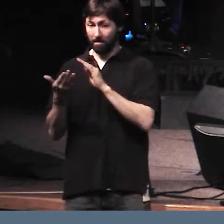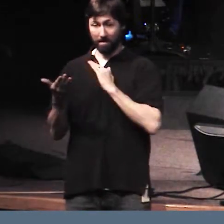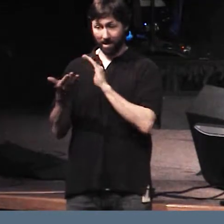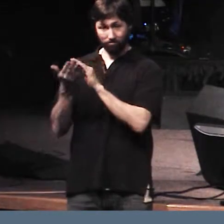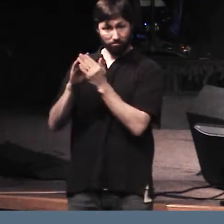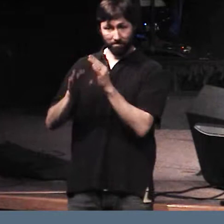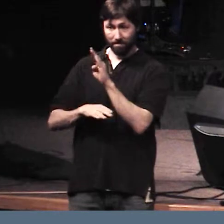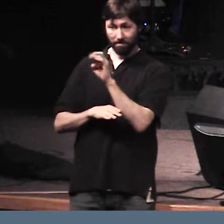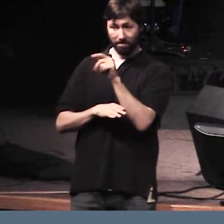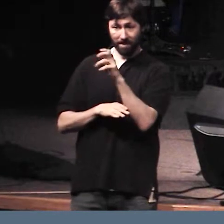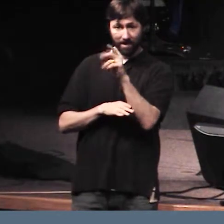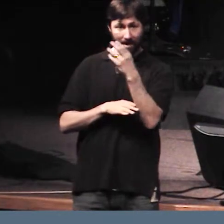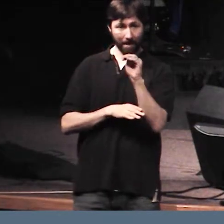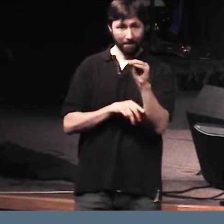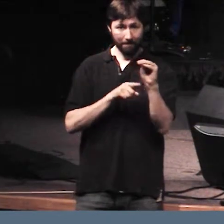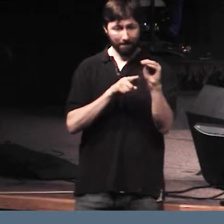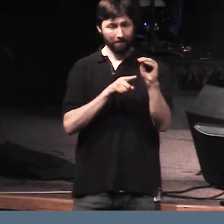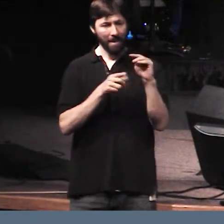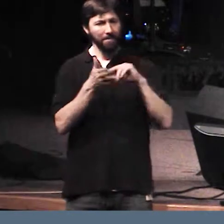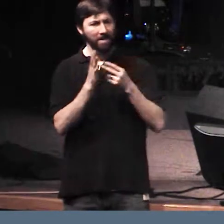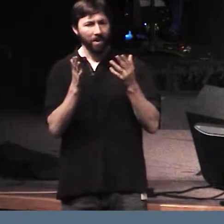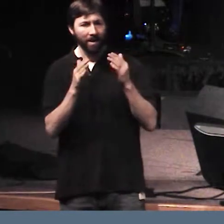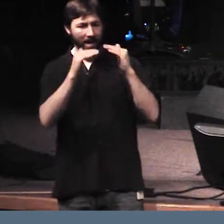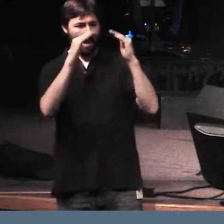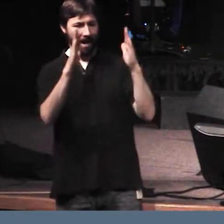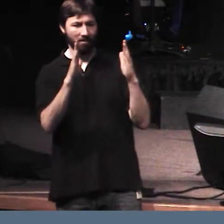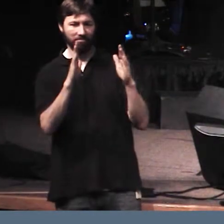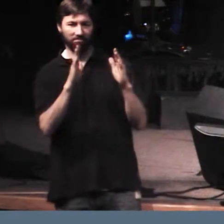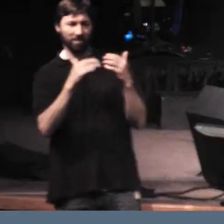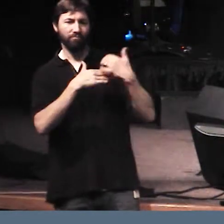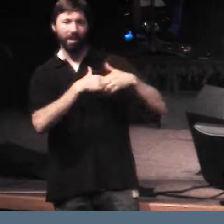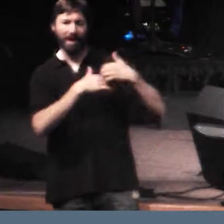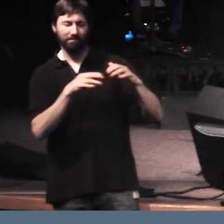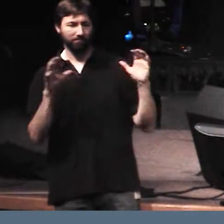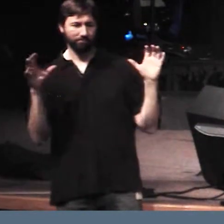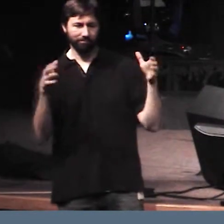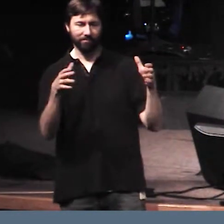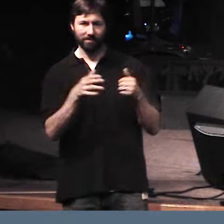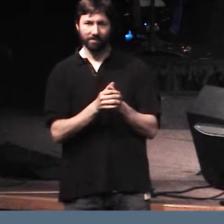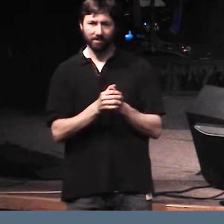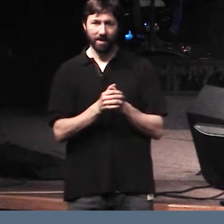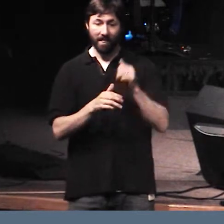actually the word Bethlehem actually means "house of bread" but in my area there was an extreme